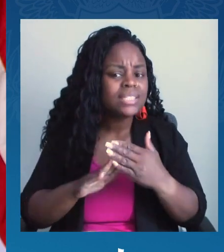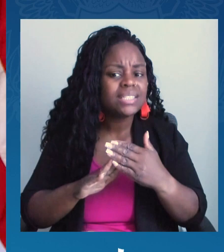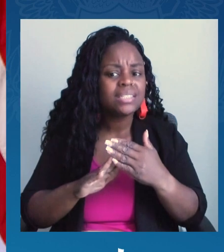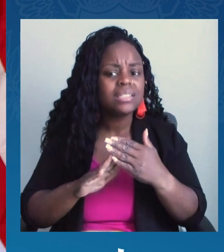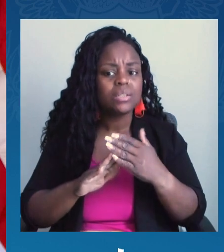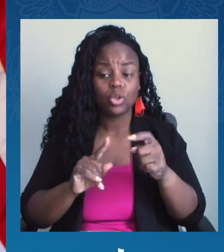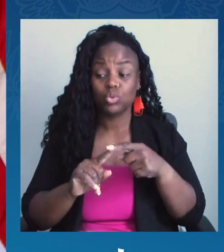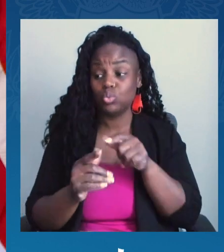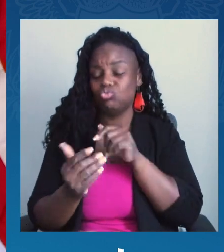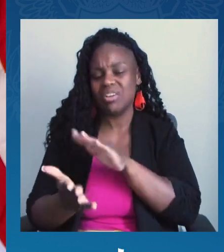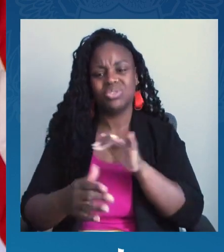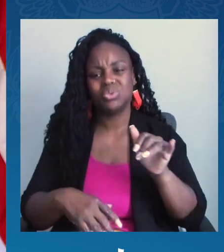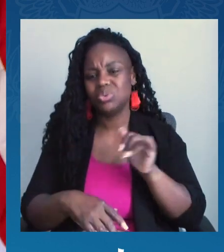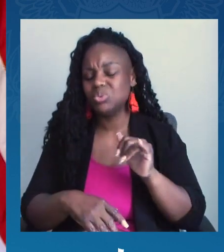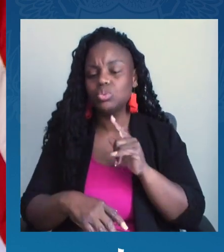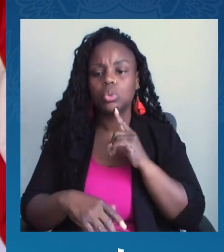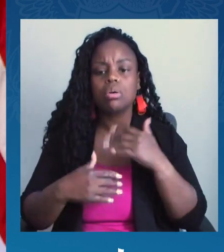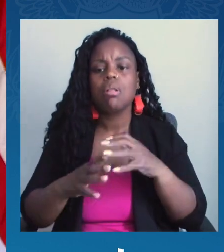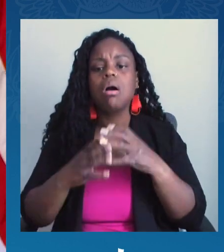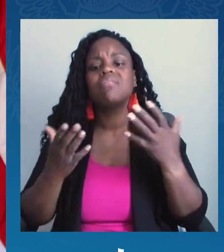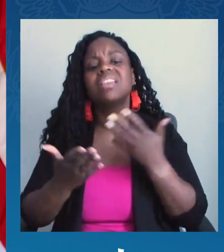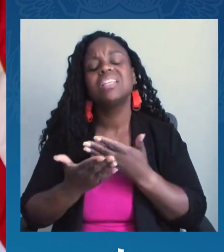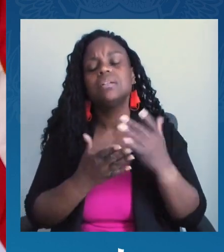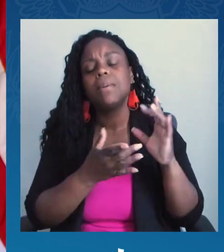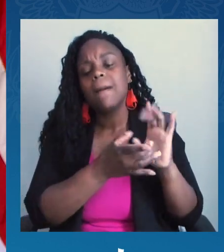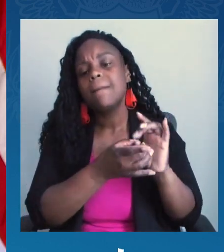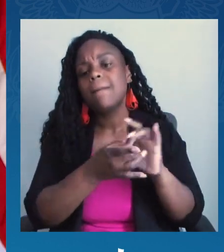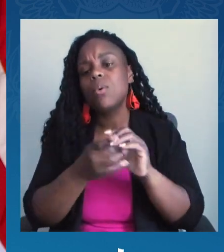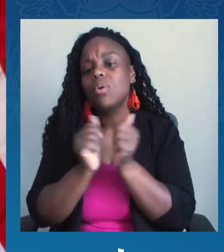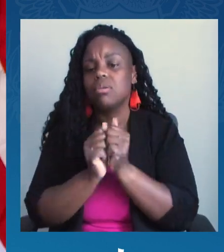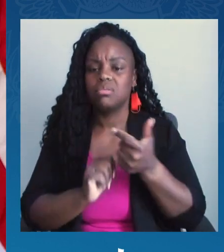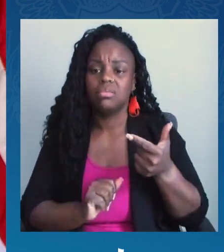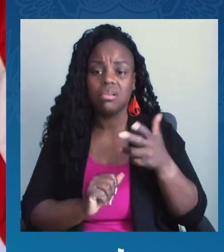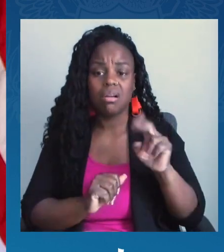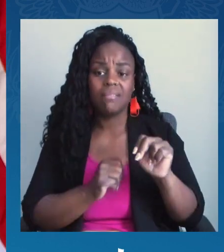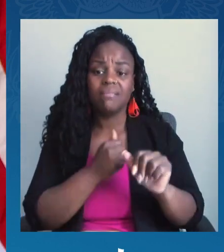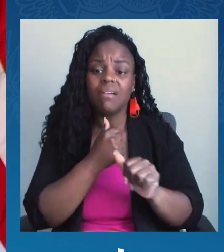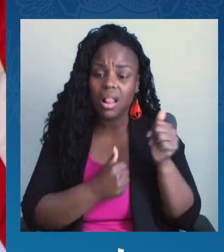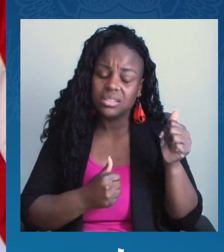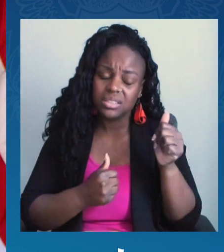that are directly connected with gun violence that we need to be smarter about,